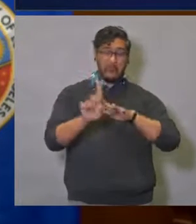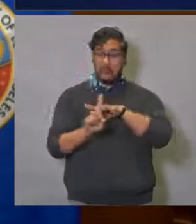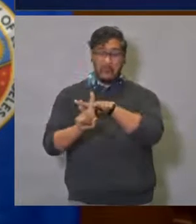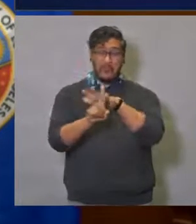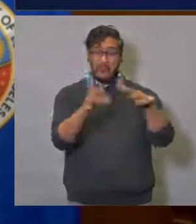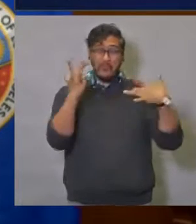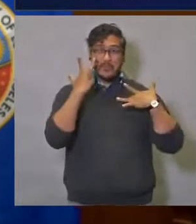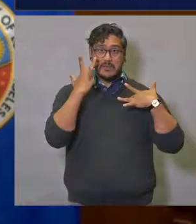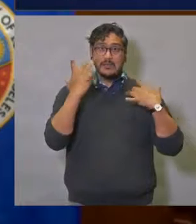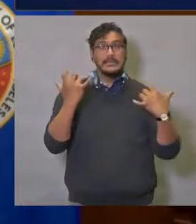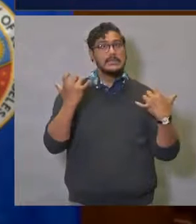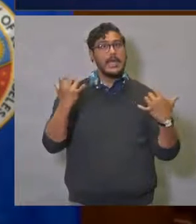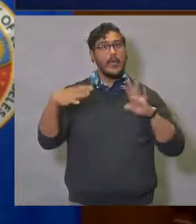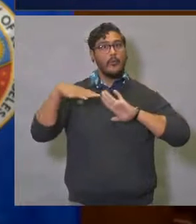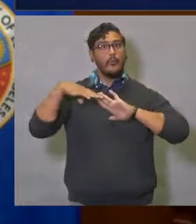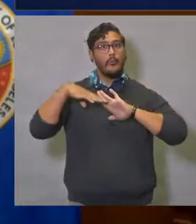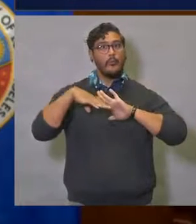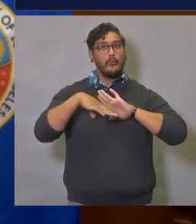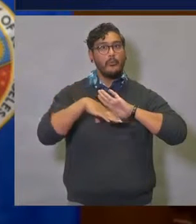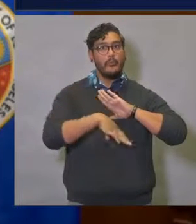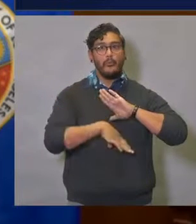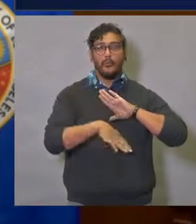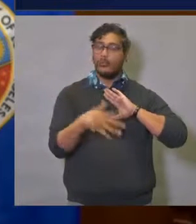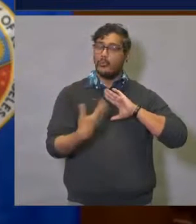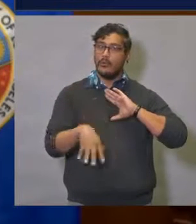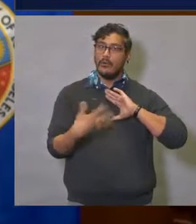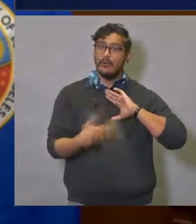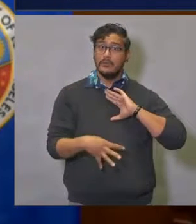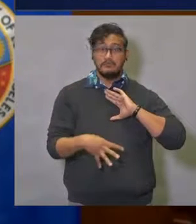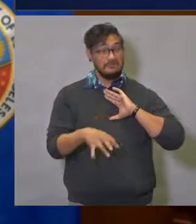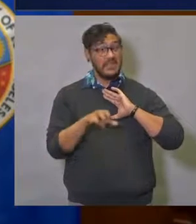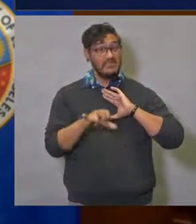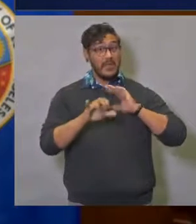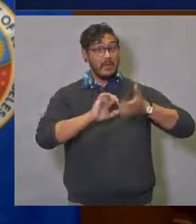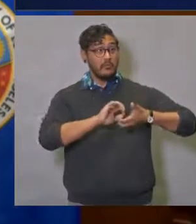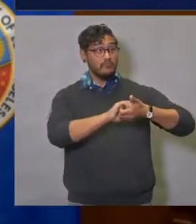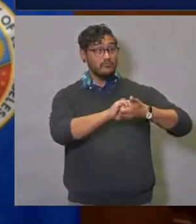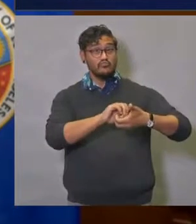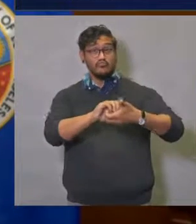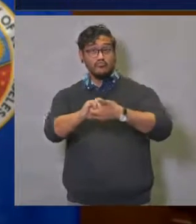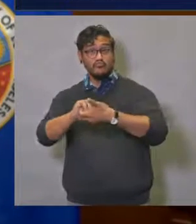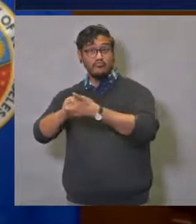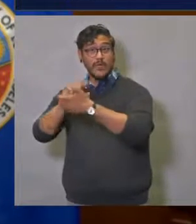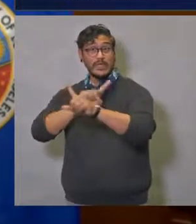CASE RATES DOWN.